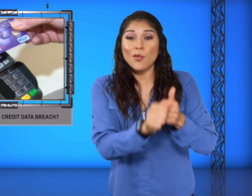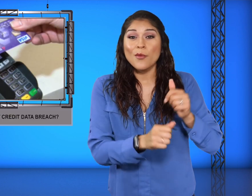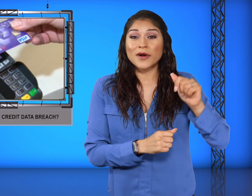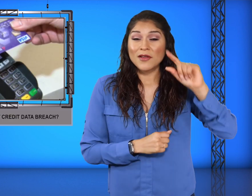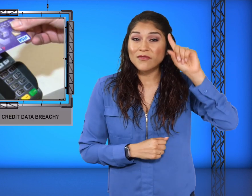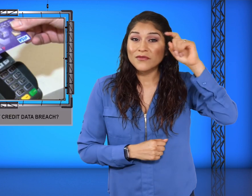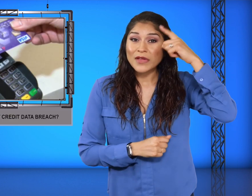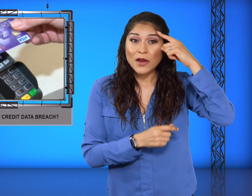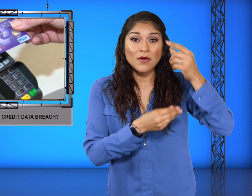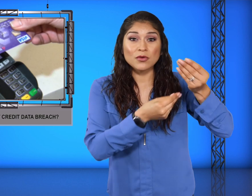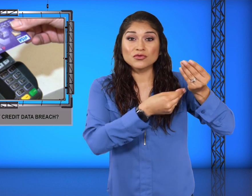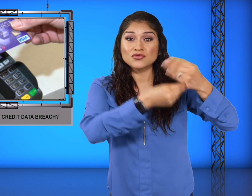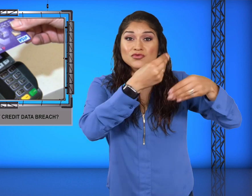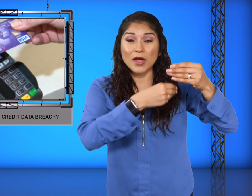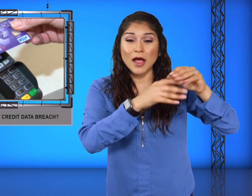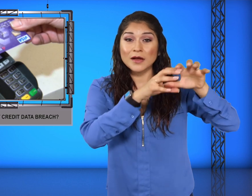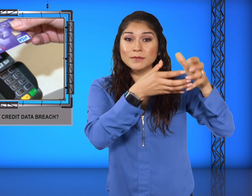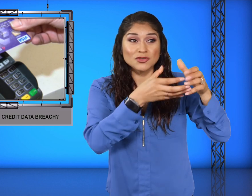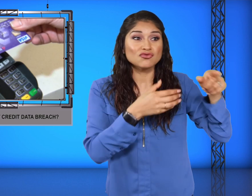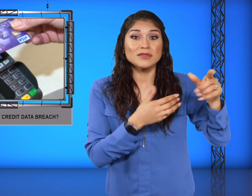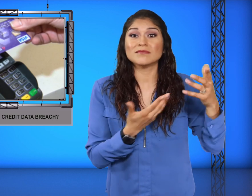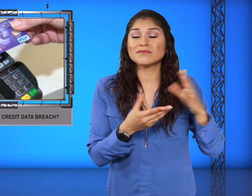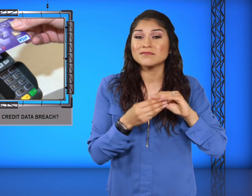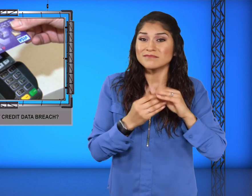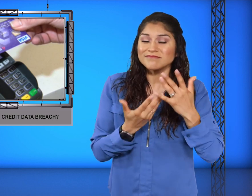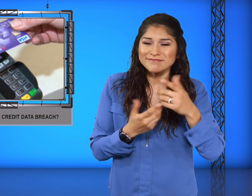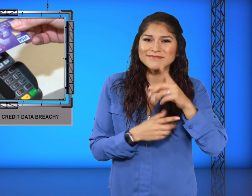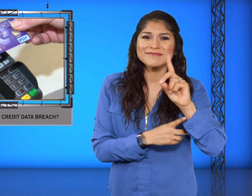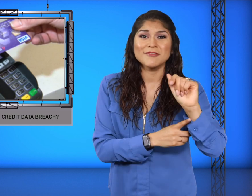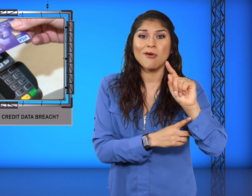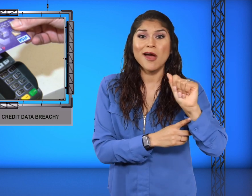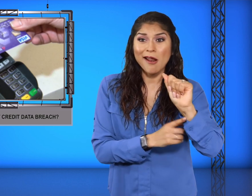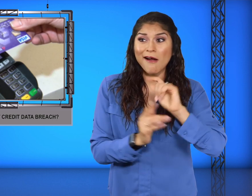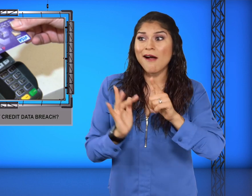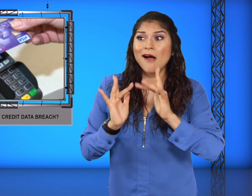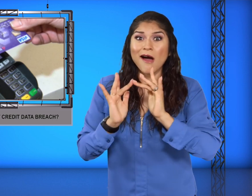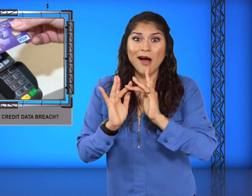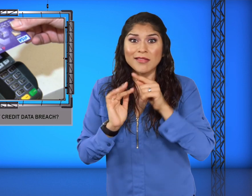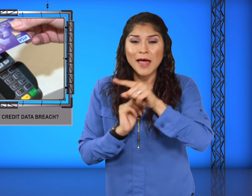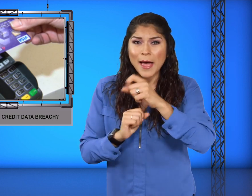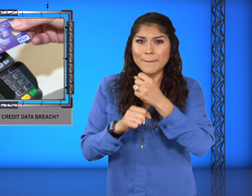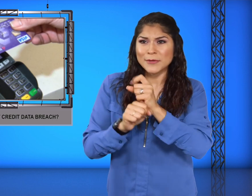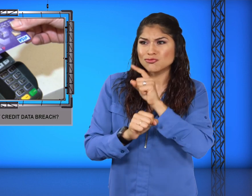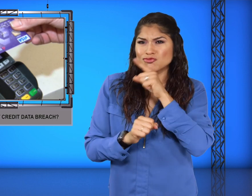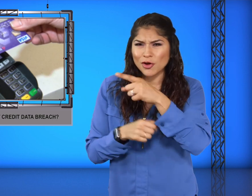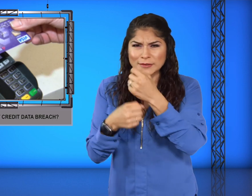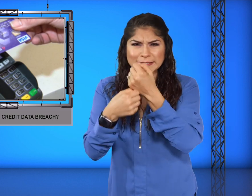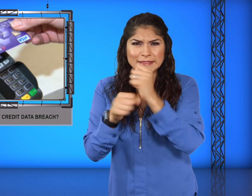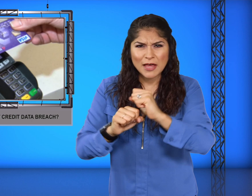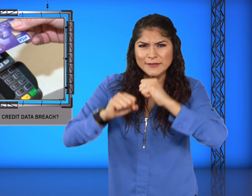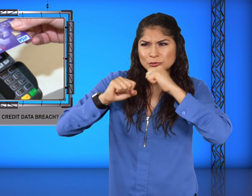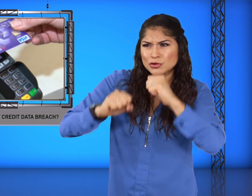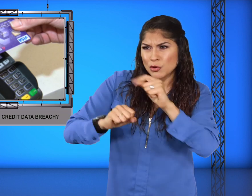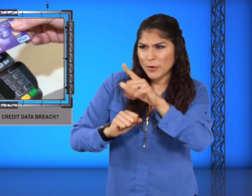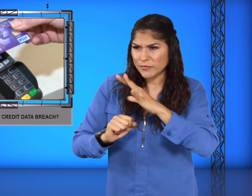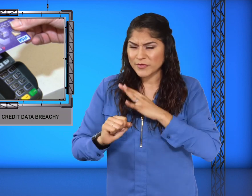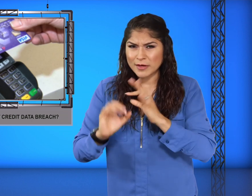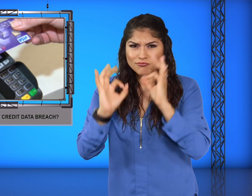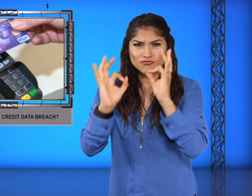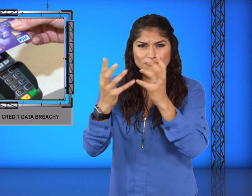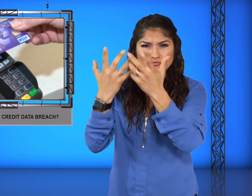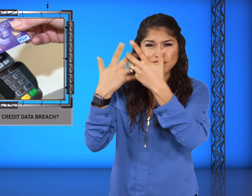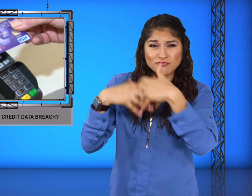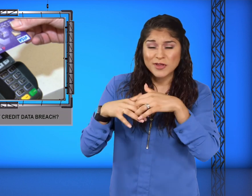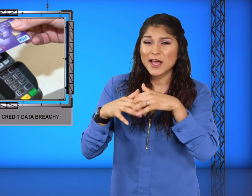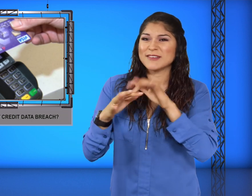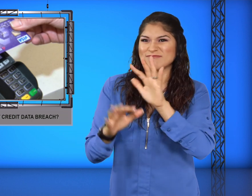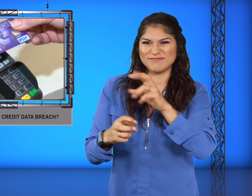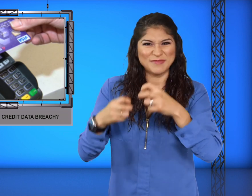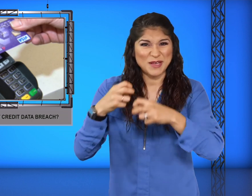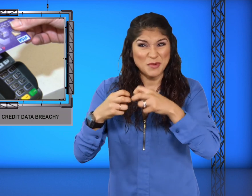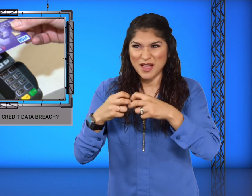According to the Federal Trade Commission, safely securing your data online is a problem